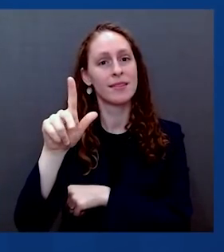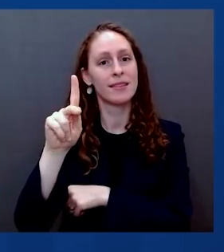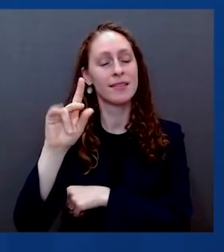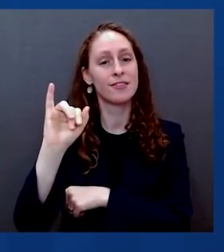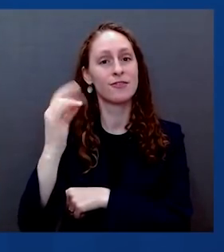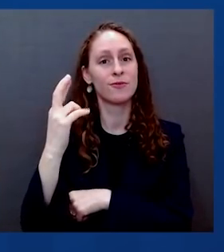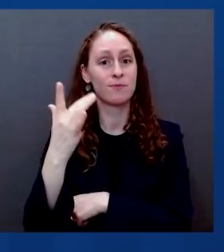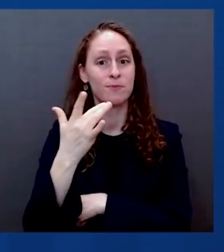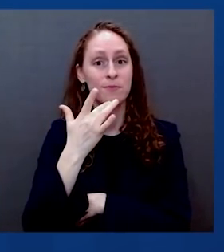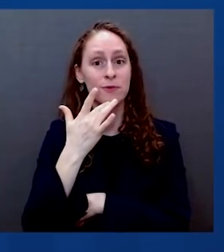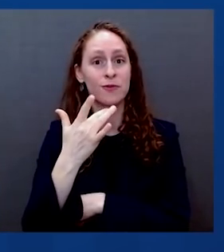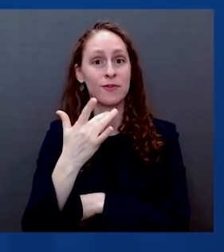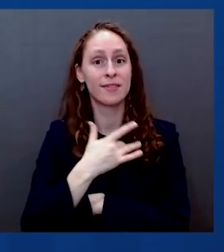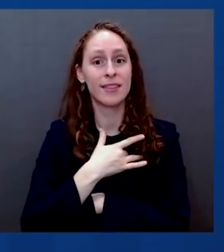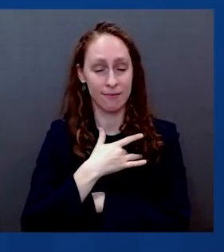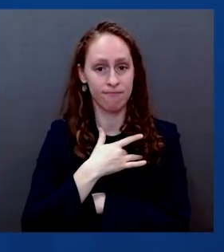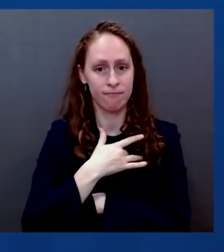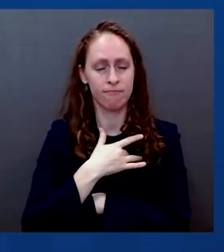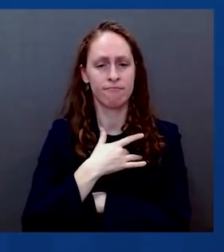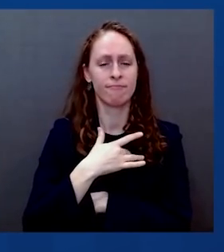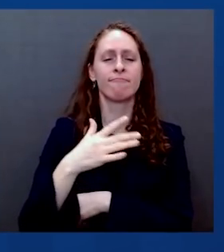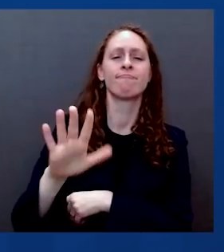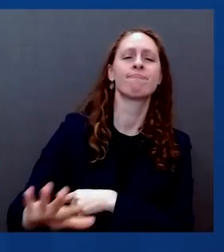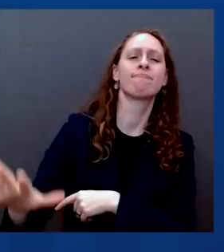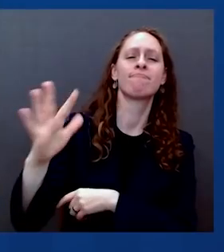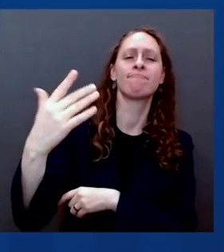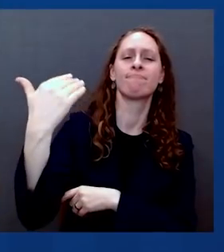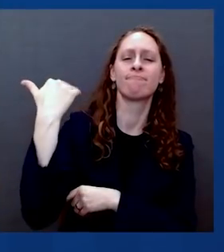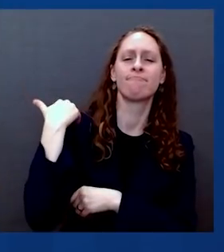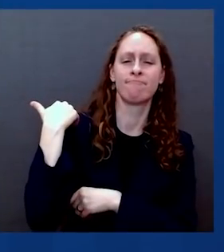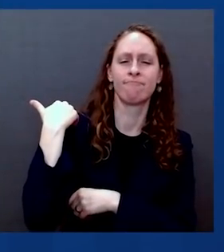marched from Selma to Montgomery to demand the ballot,